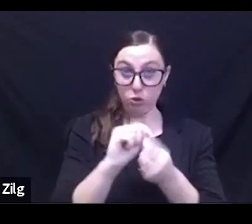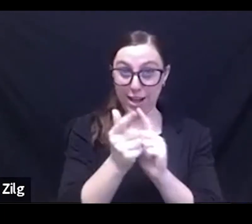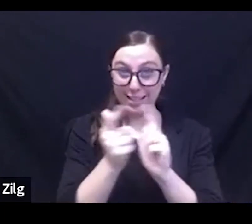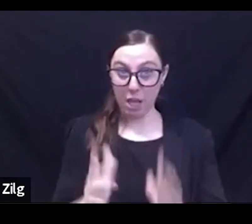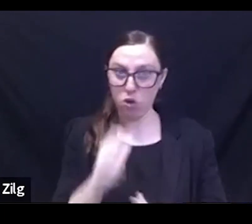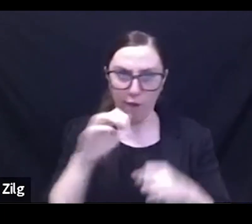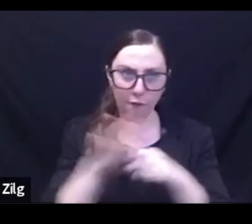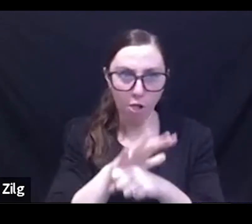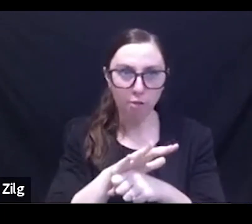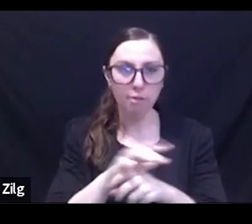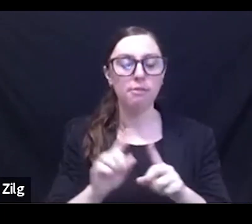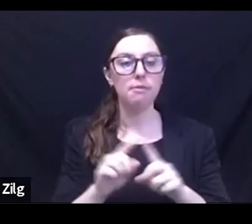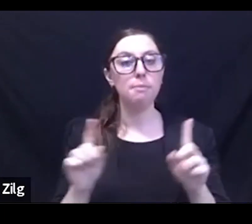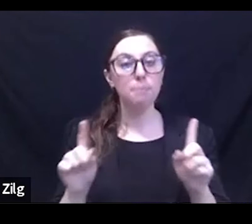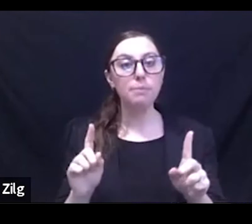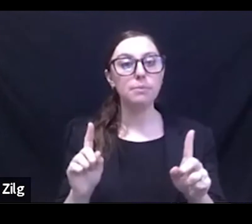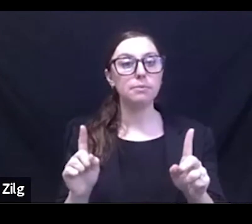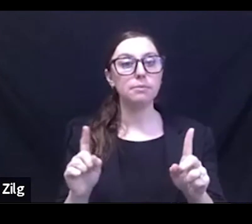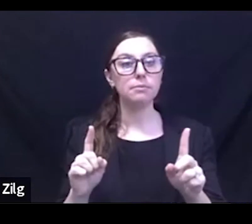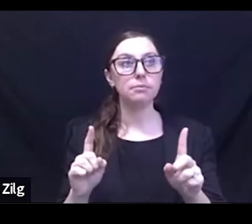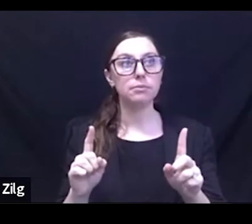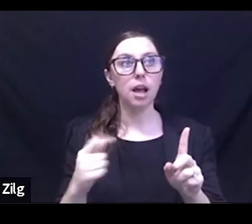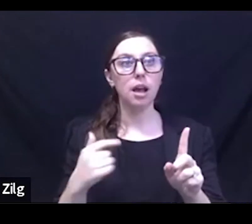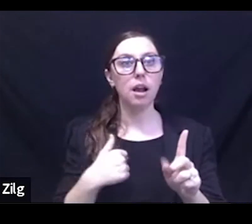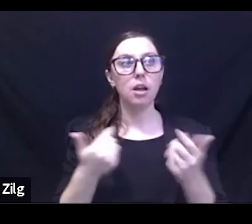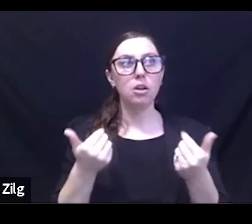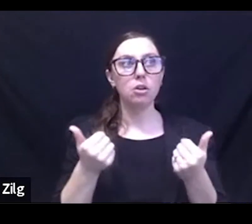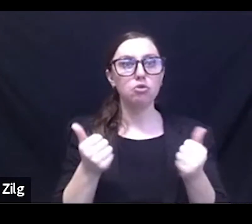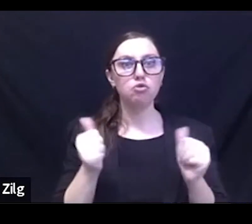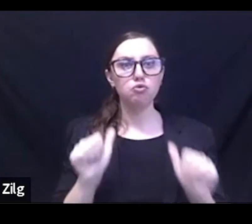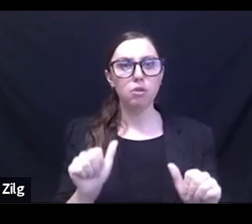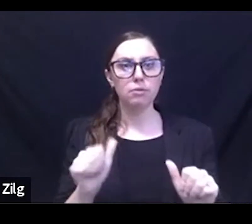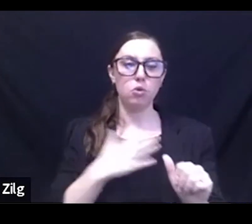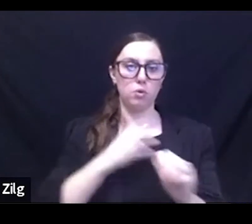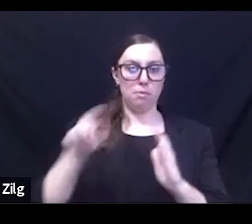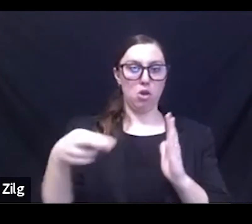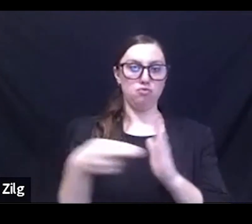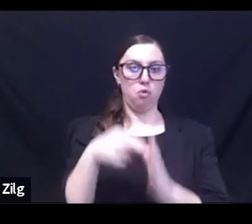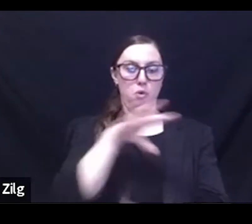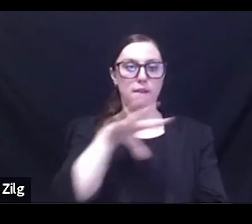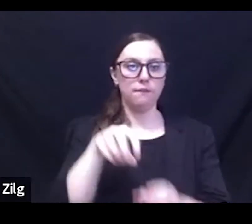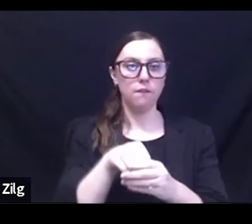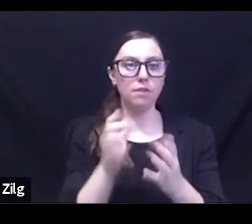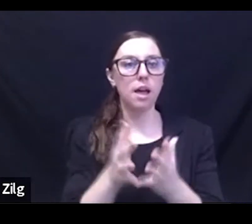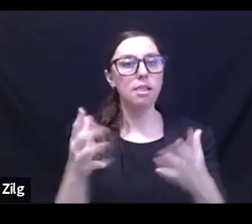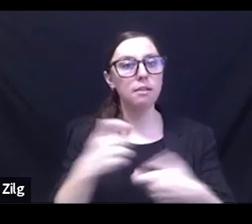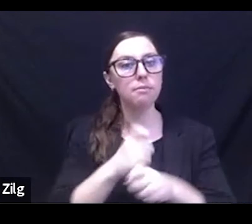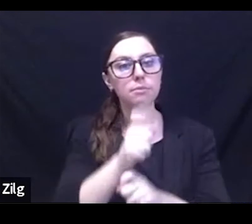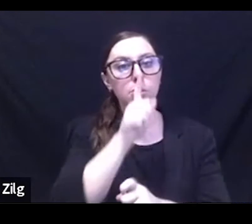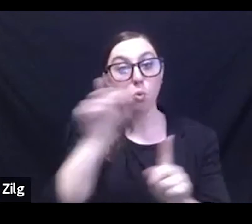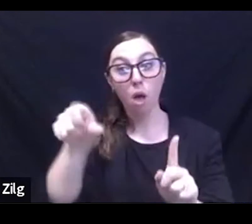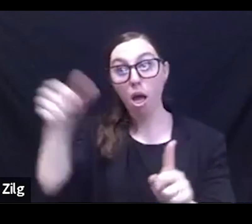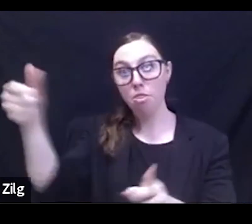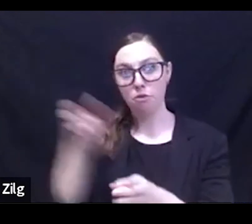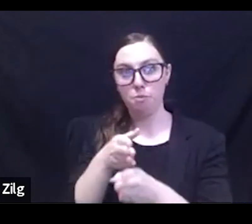like a translator but not